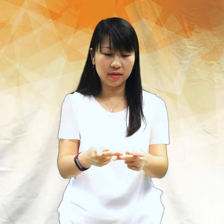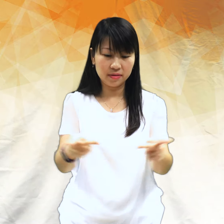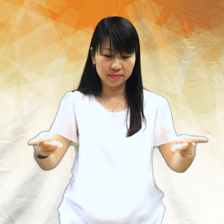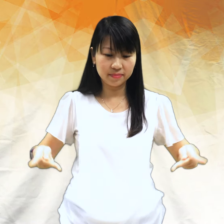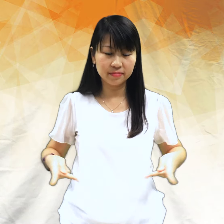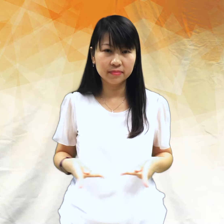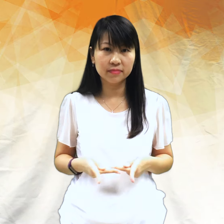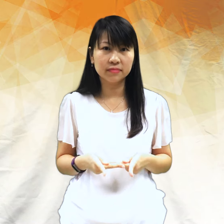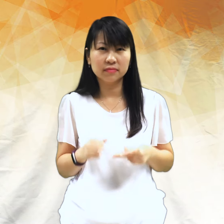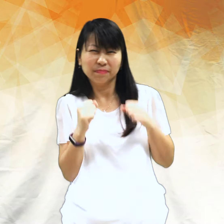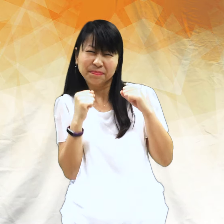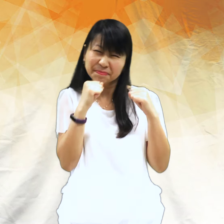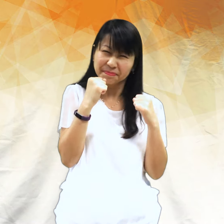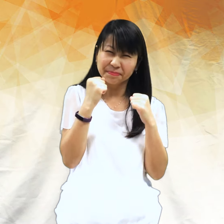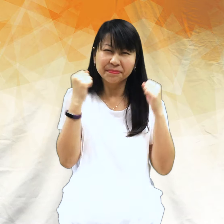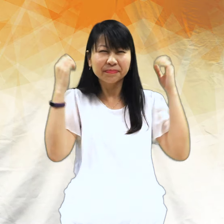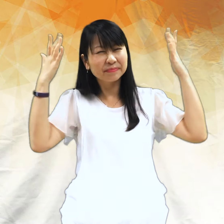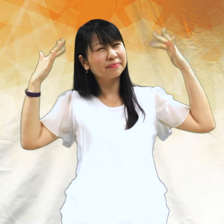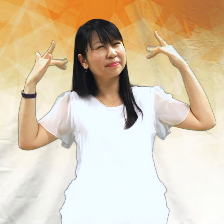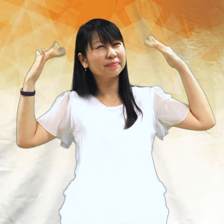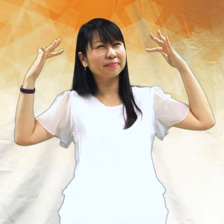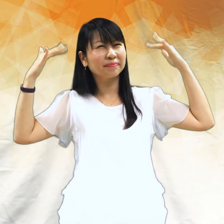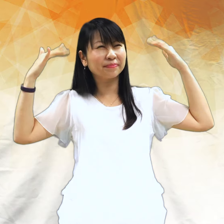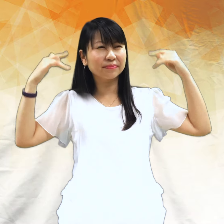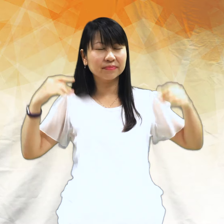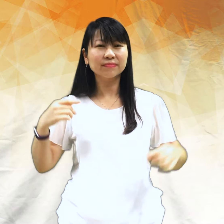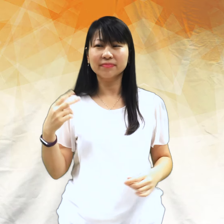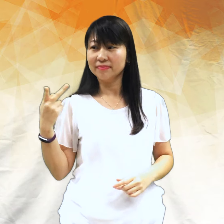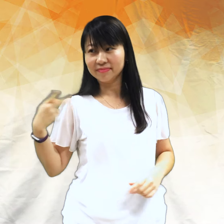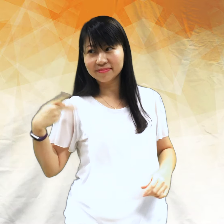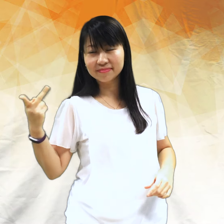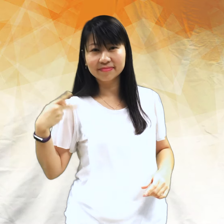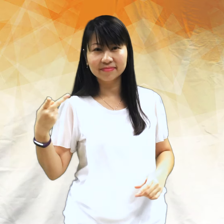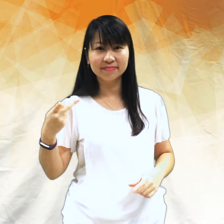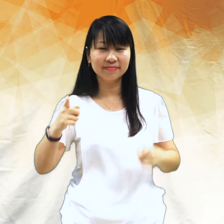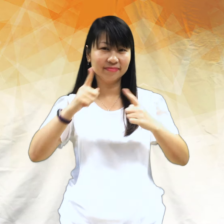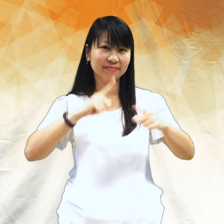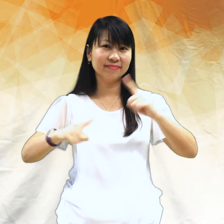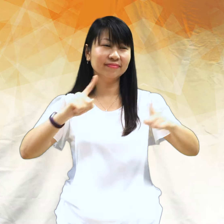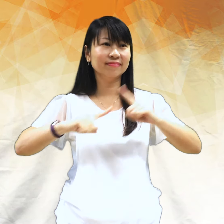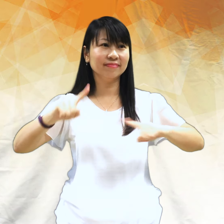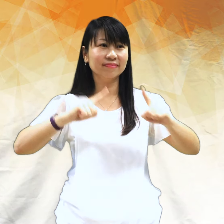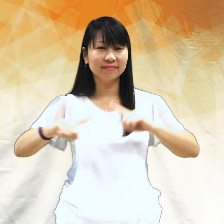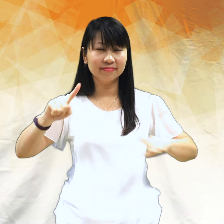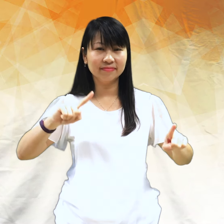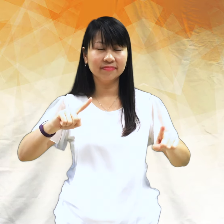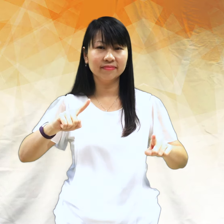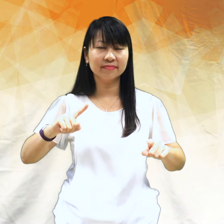In crowded and noisy places, we can communicate in sign.